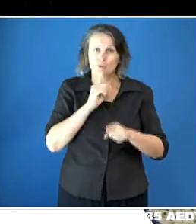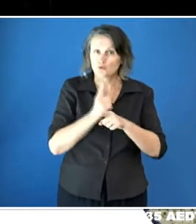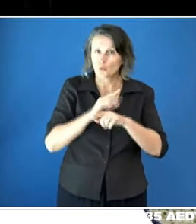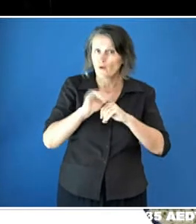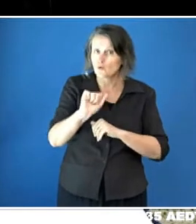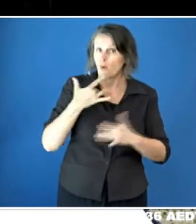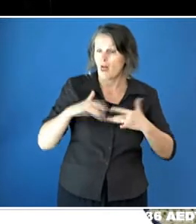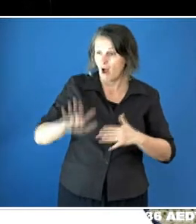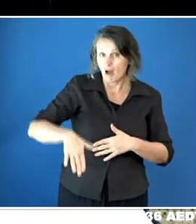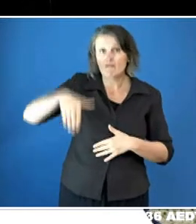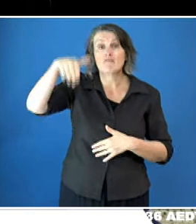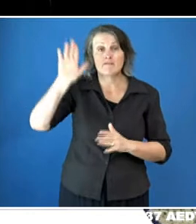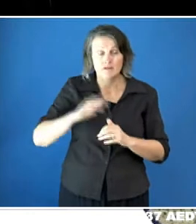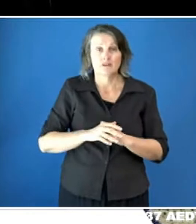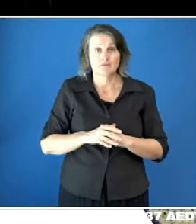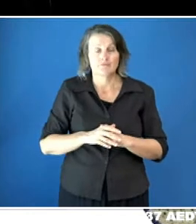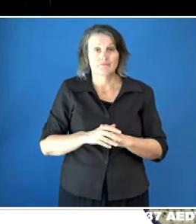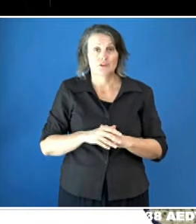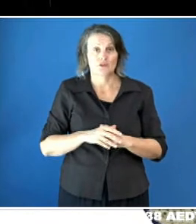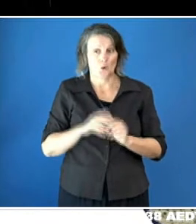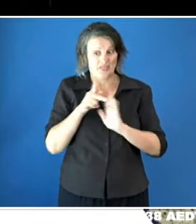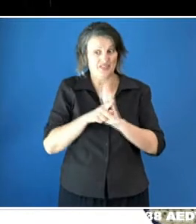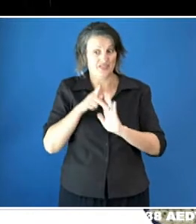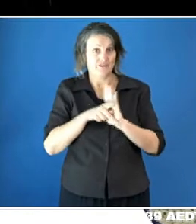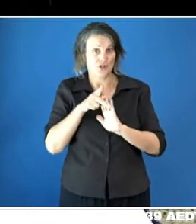And in the video, we will talk about - well, people can hear us talk about